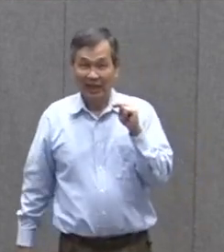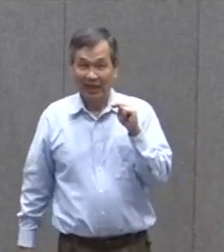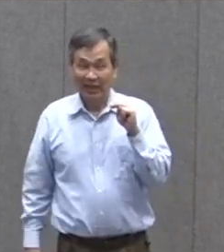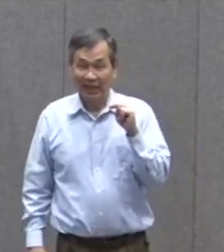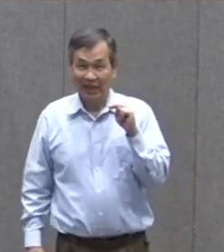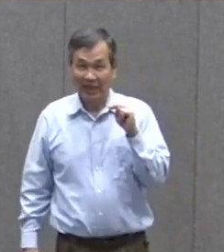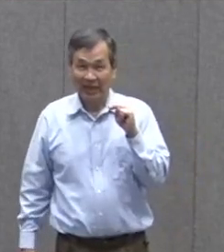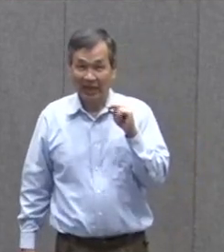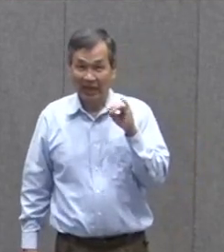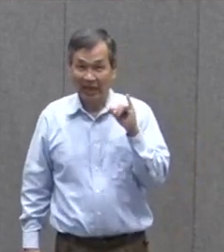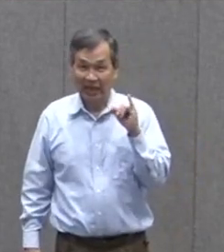I